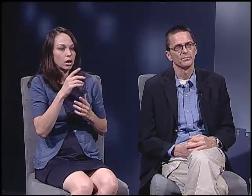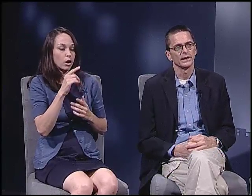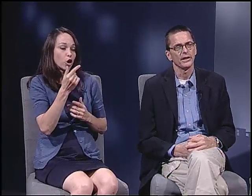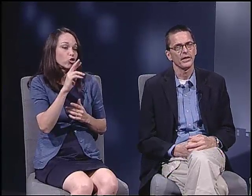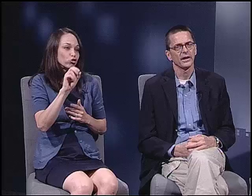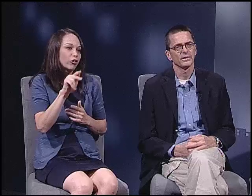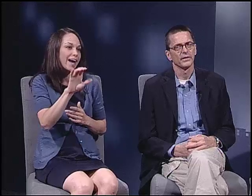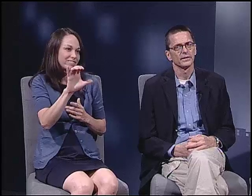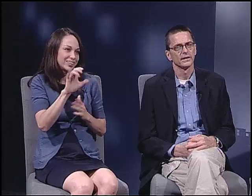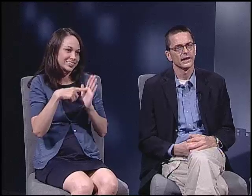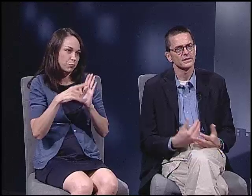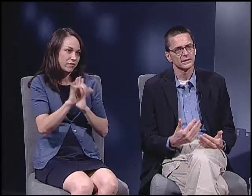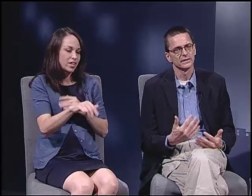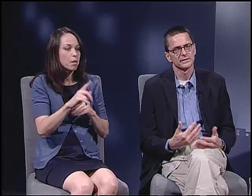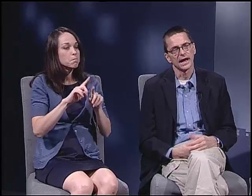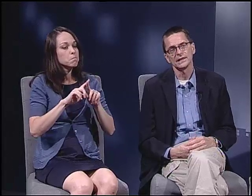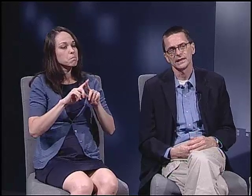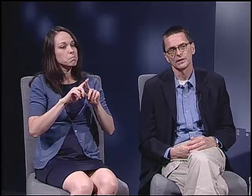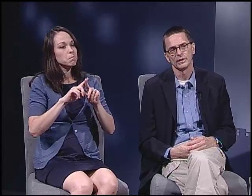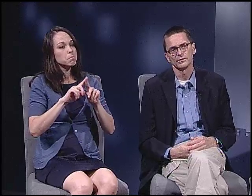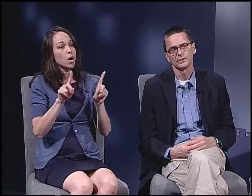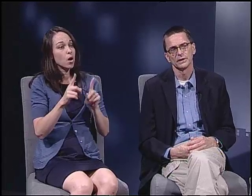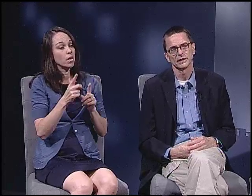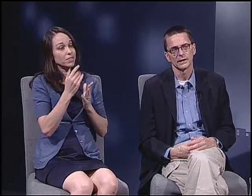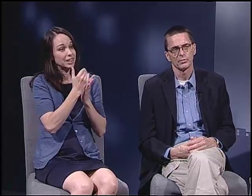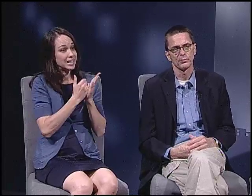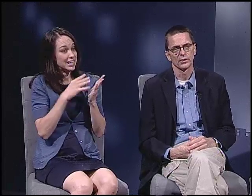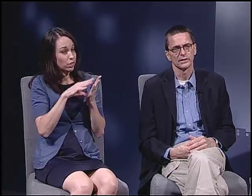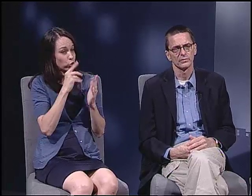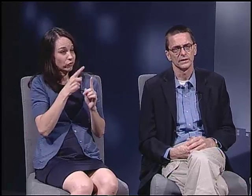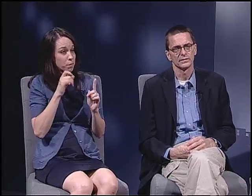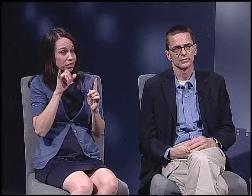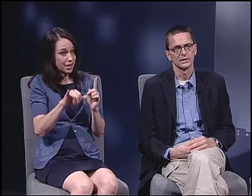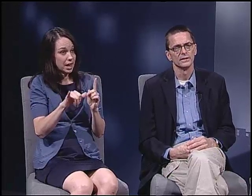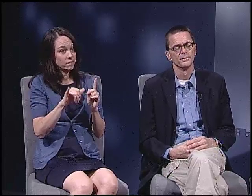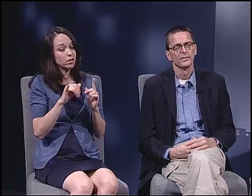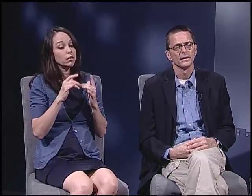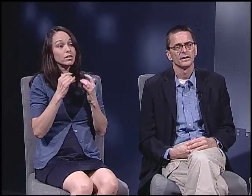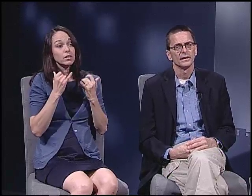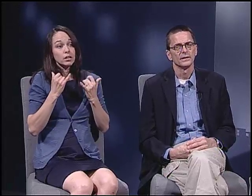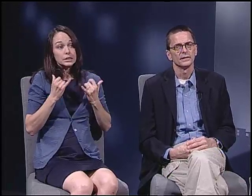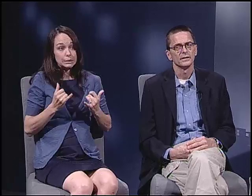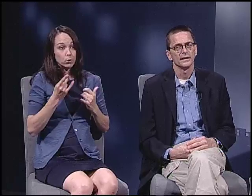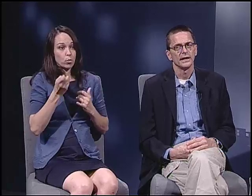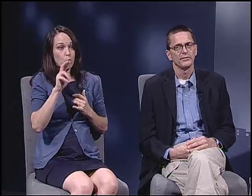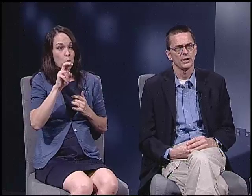But I think that the lessons I take away from the contemporary pornography industry have helped